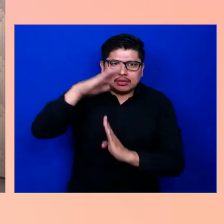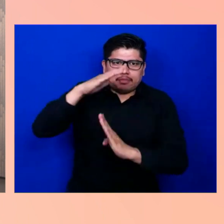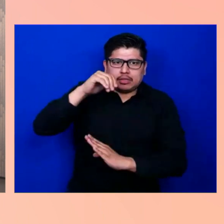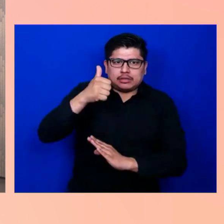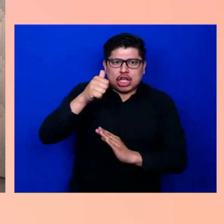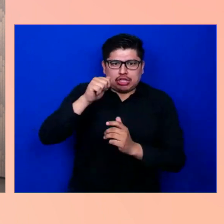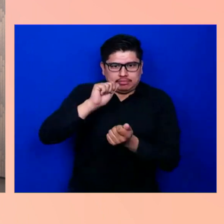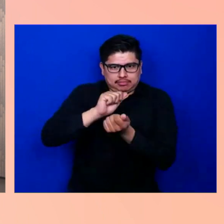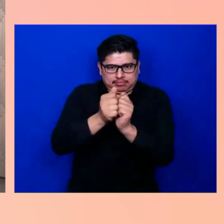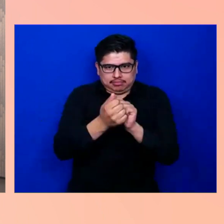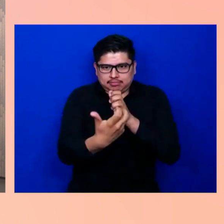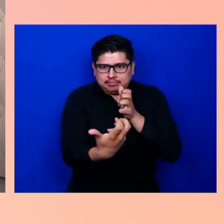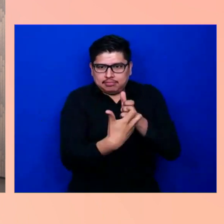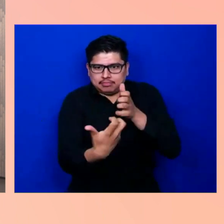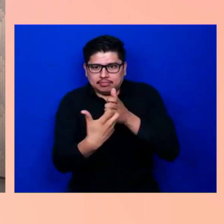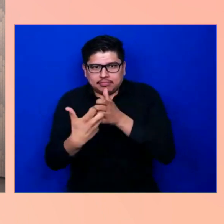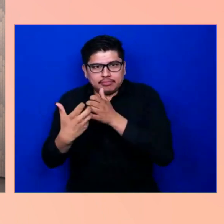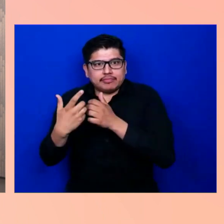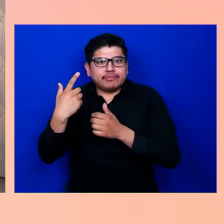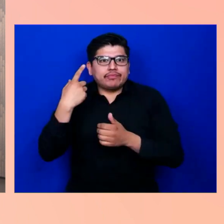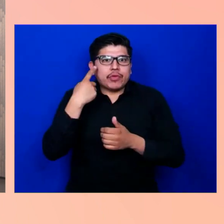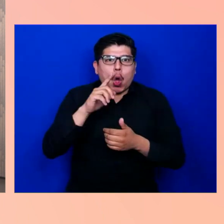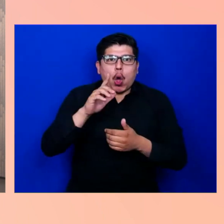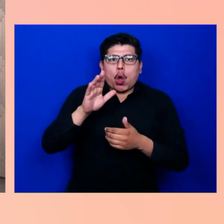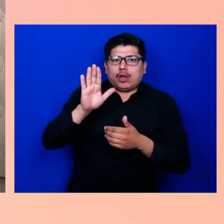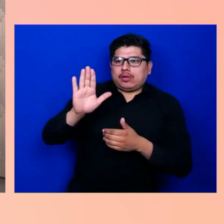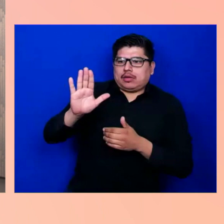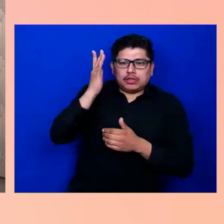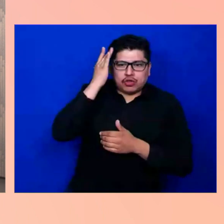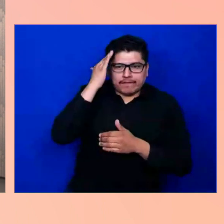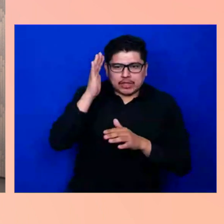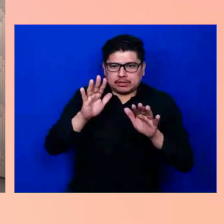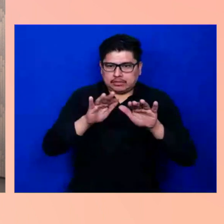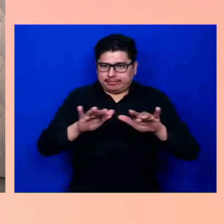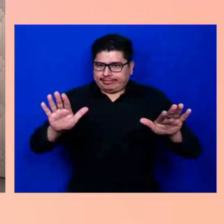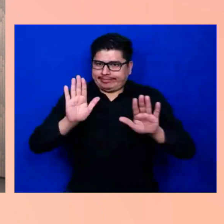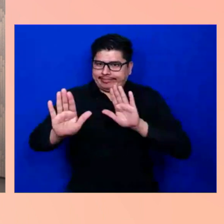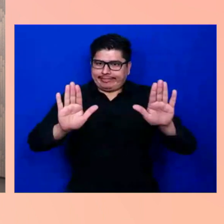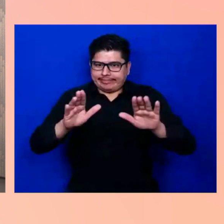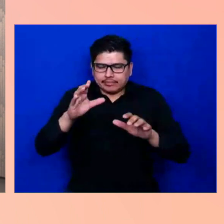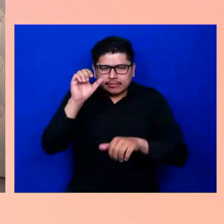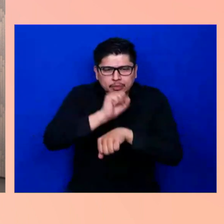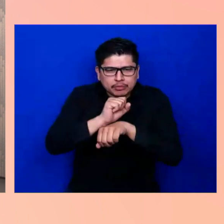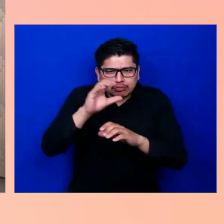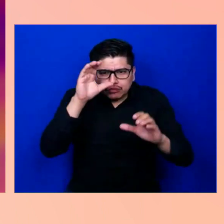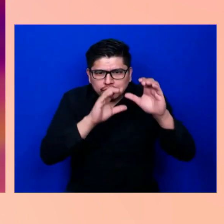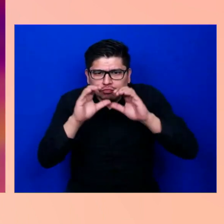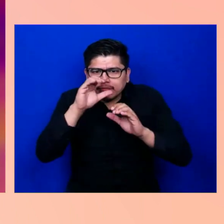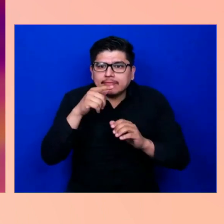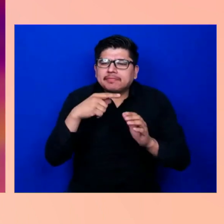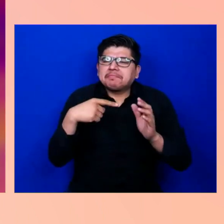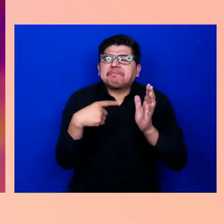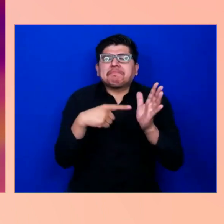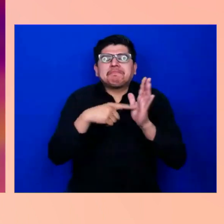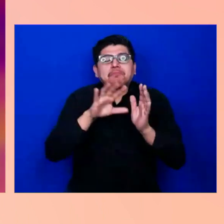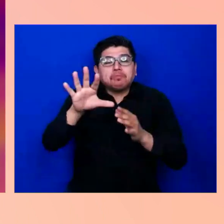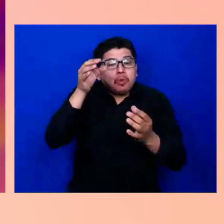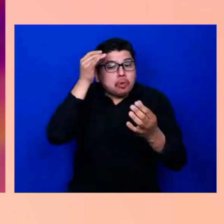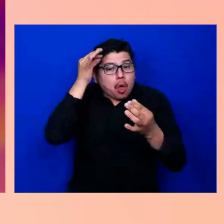can you give us a few examples and share your thoughts on how employers can support these requests. Employers, they